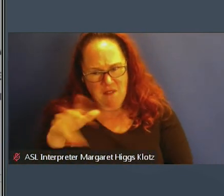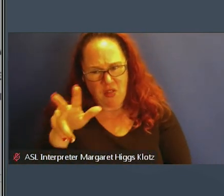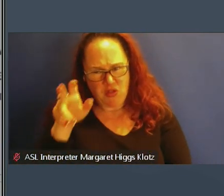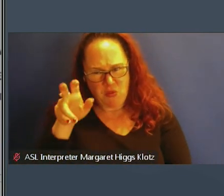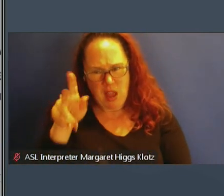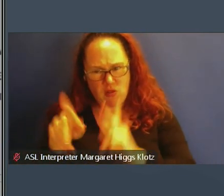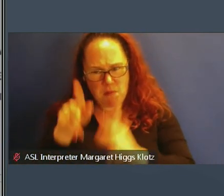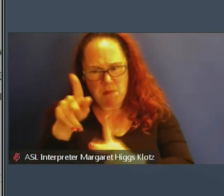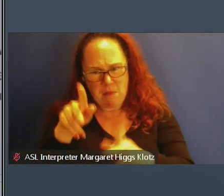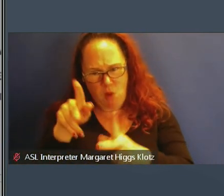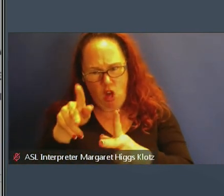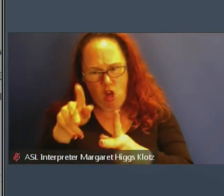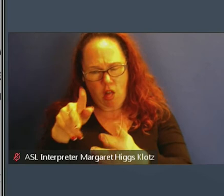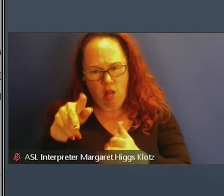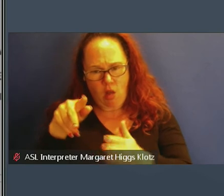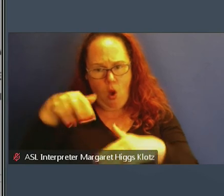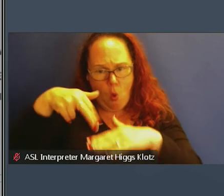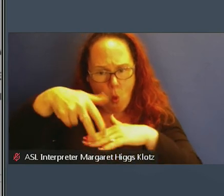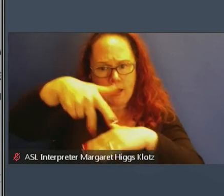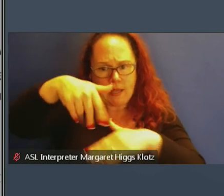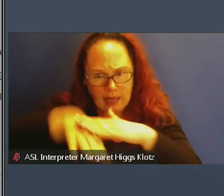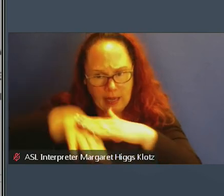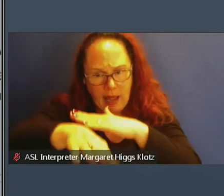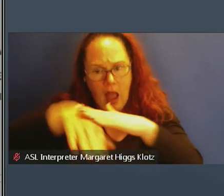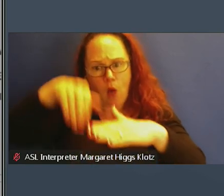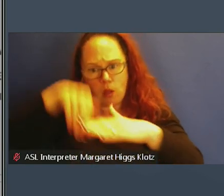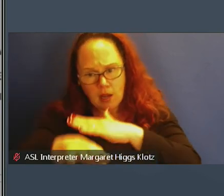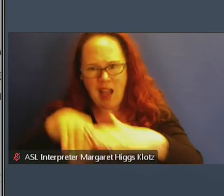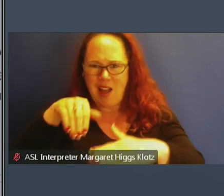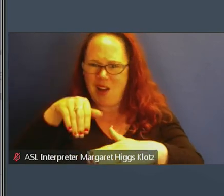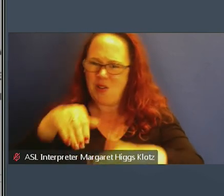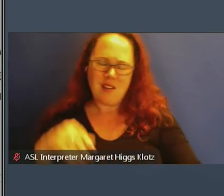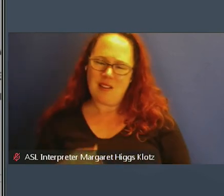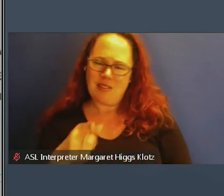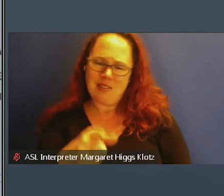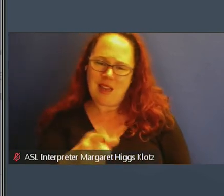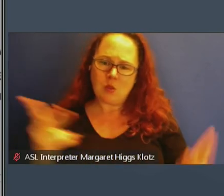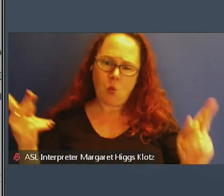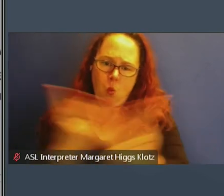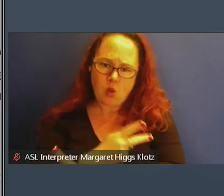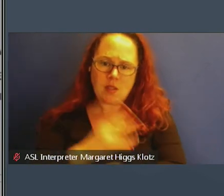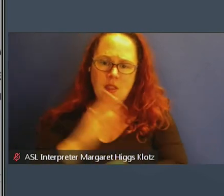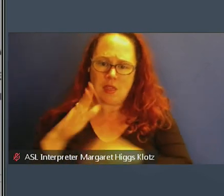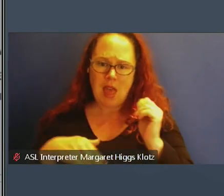of the building, which is like, in my opinion, more than the people that are going to be home in a day in our neighborhood.